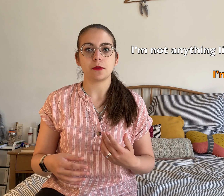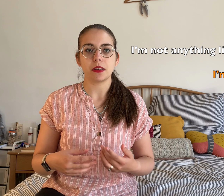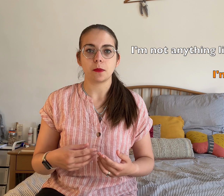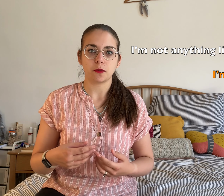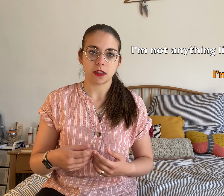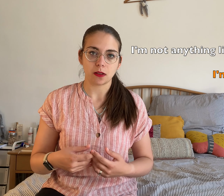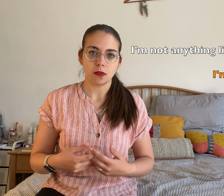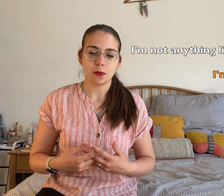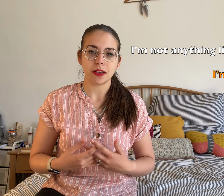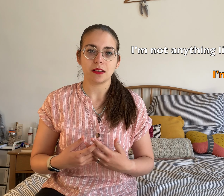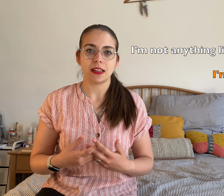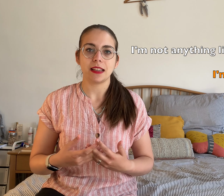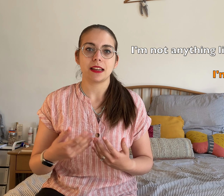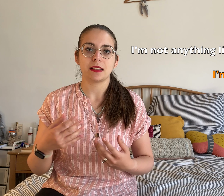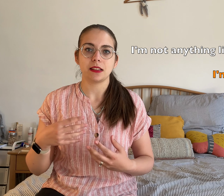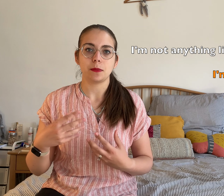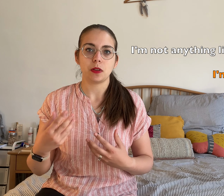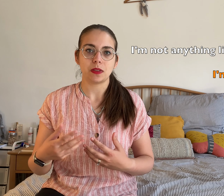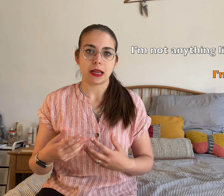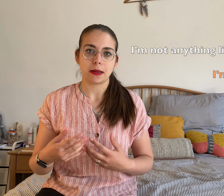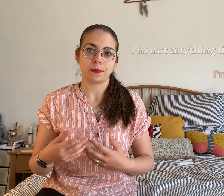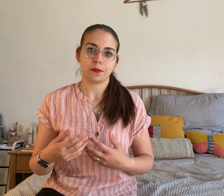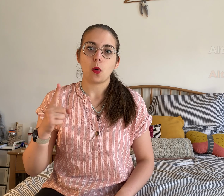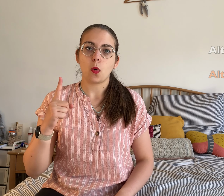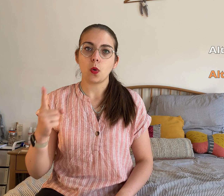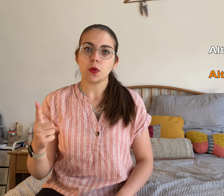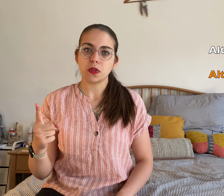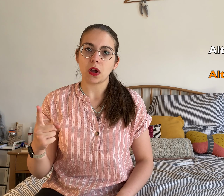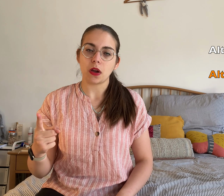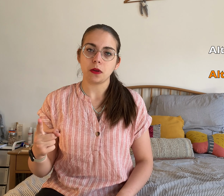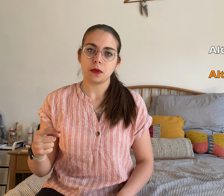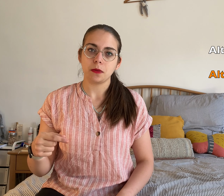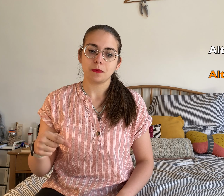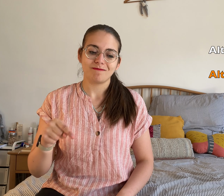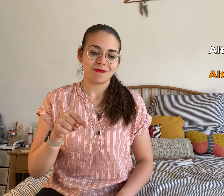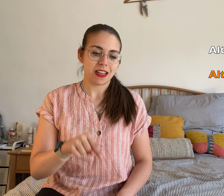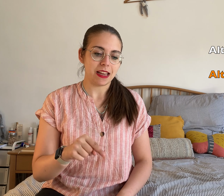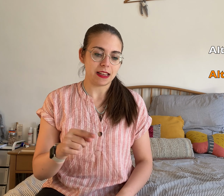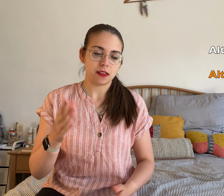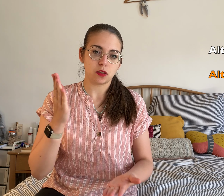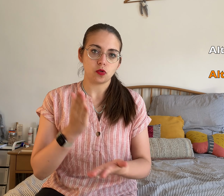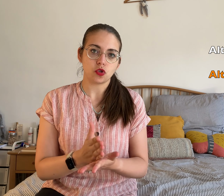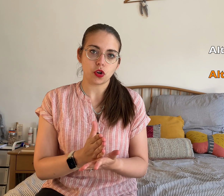rhythm of the song when you're doing it to the music. "Although it's true: